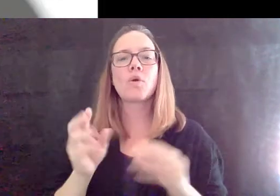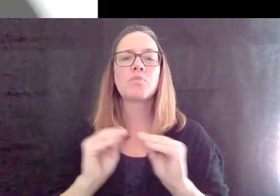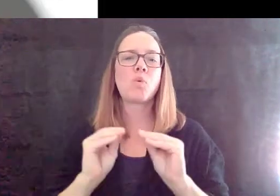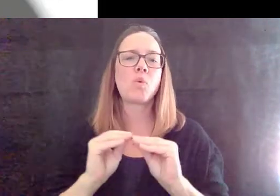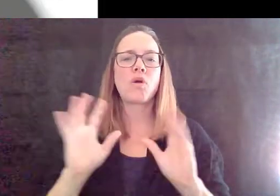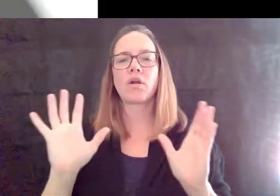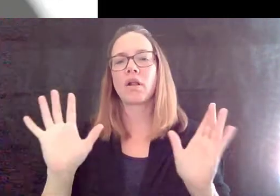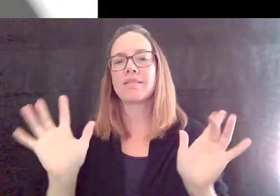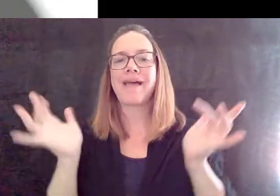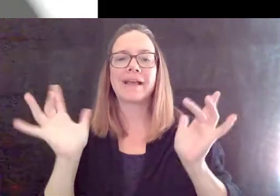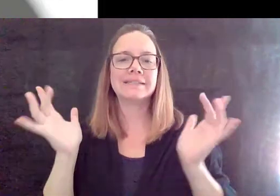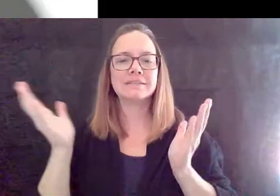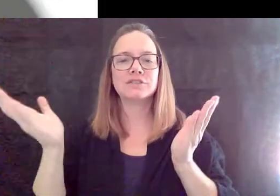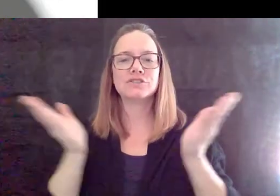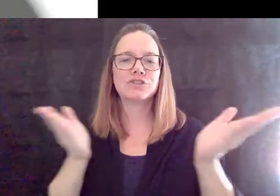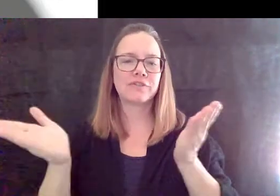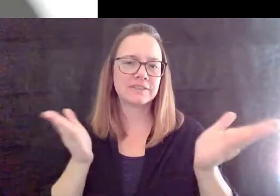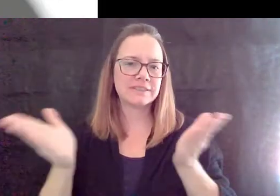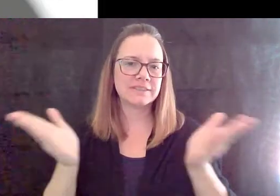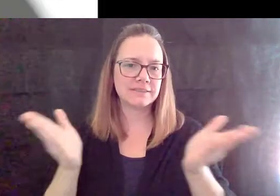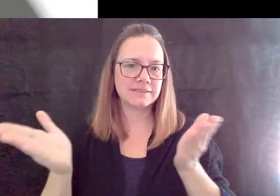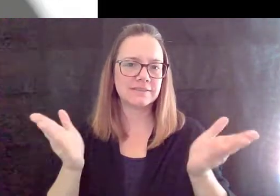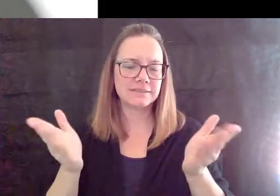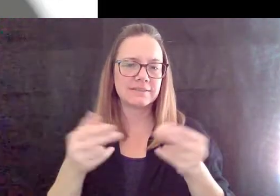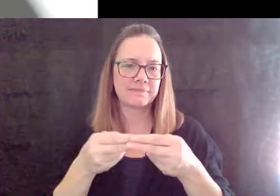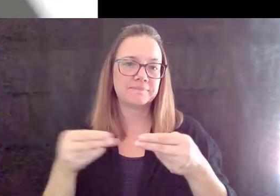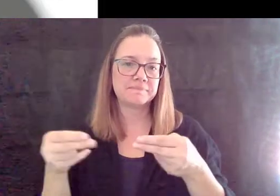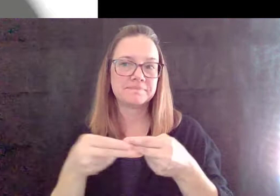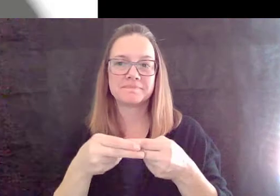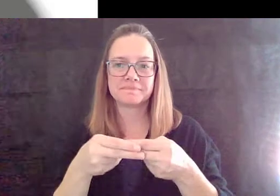like you heard talk about during the main session. Next slide.